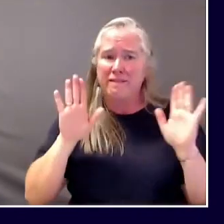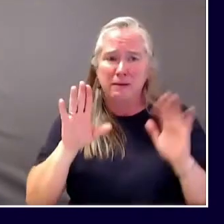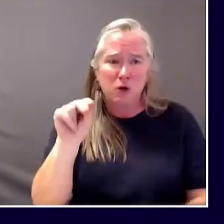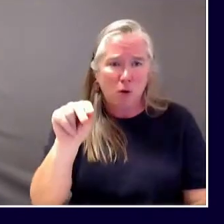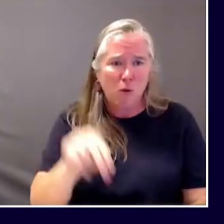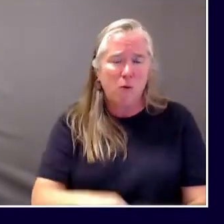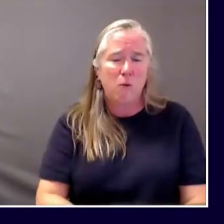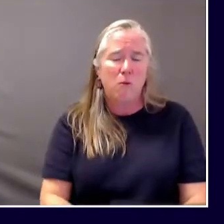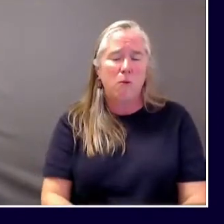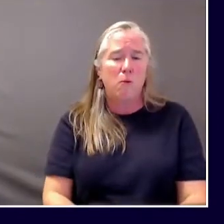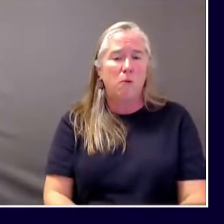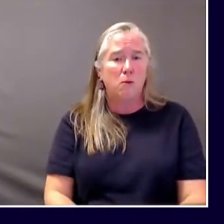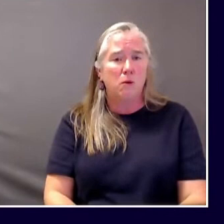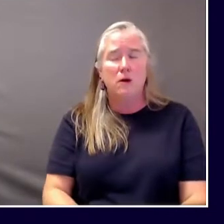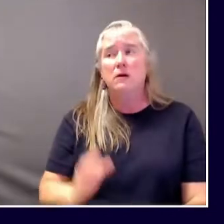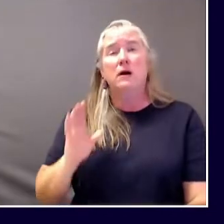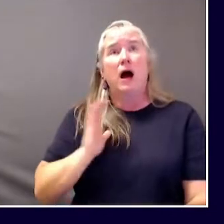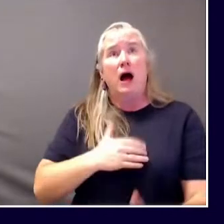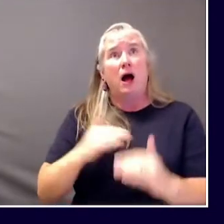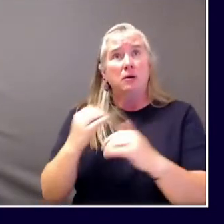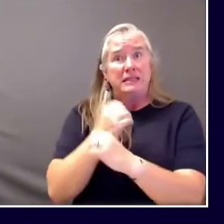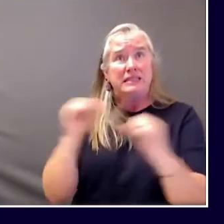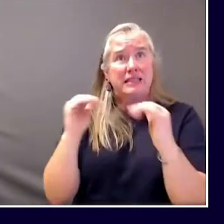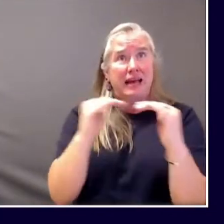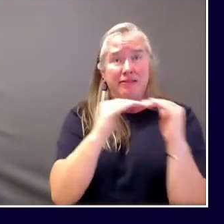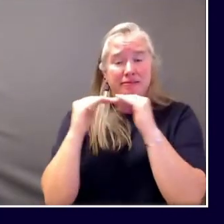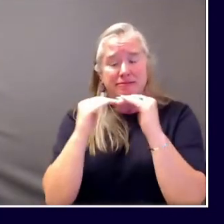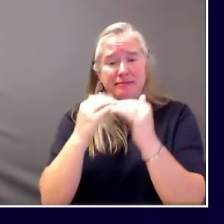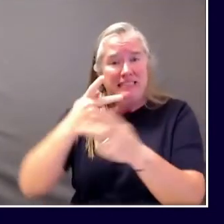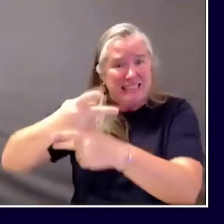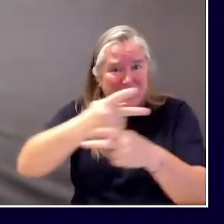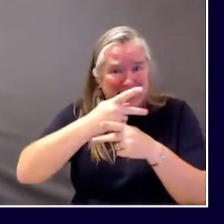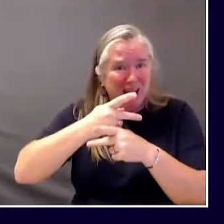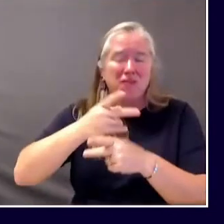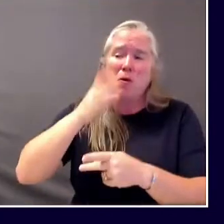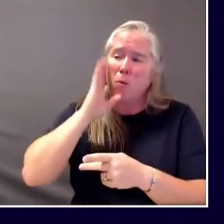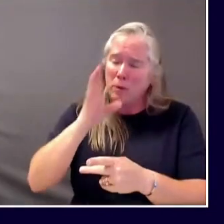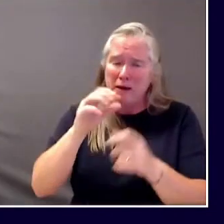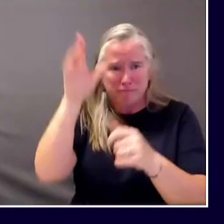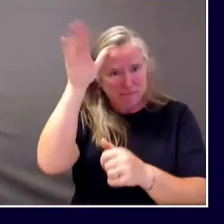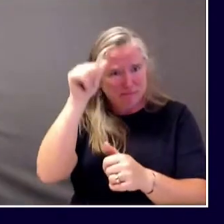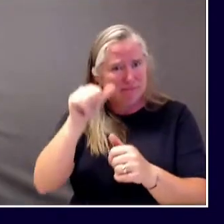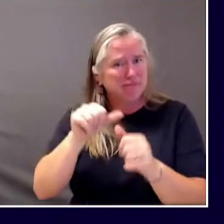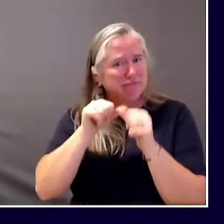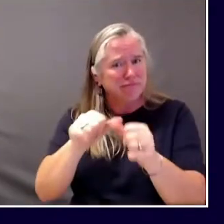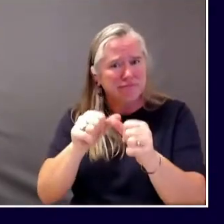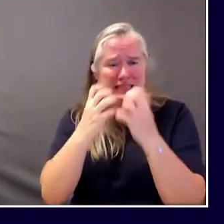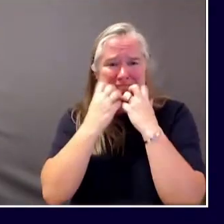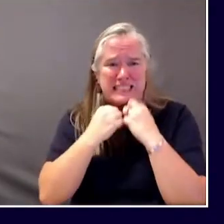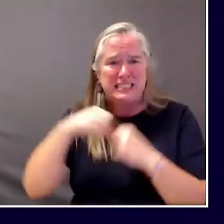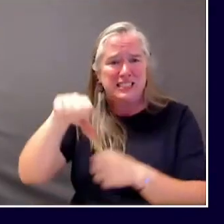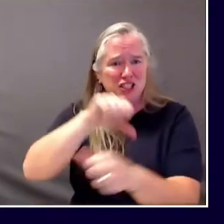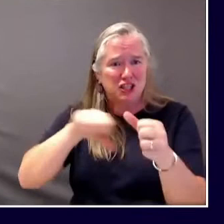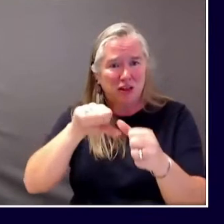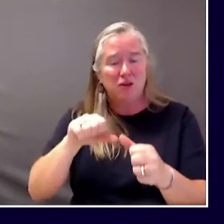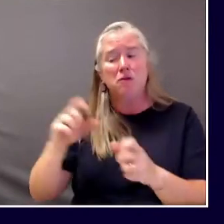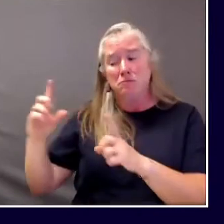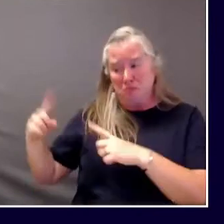surrender our mutual safe keeping our responsibility to